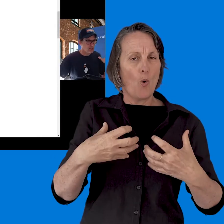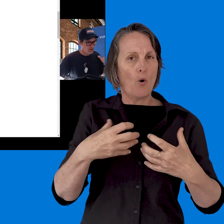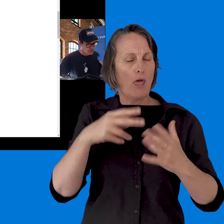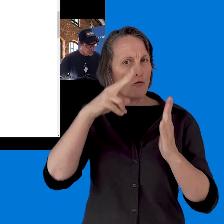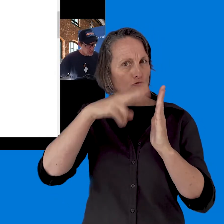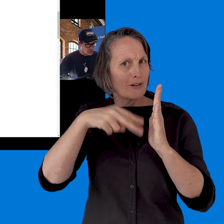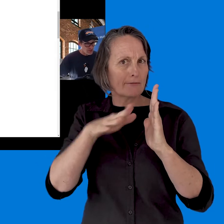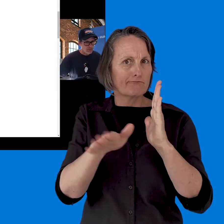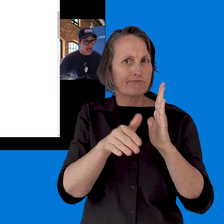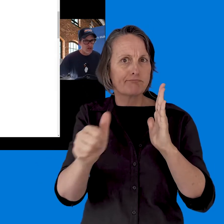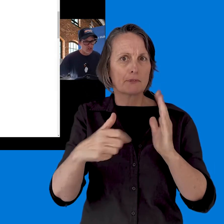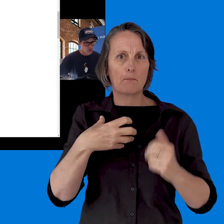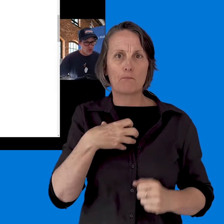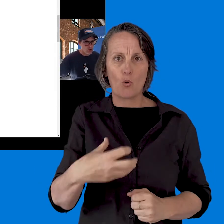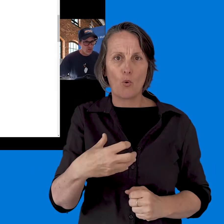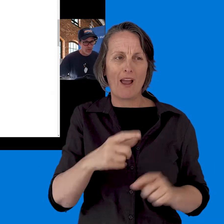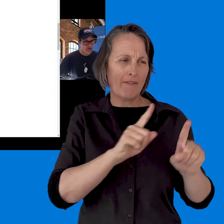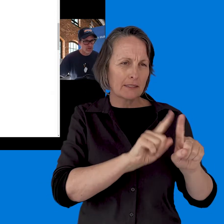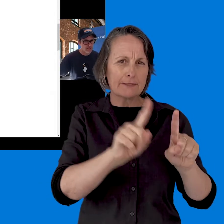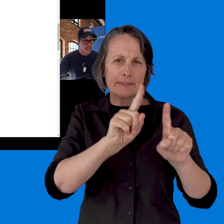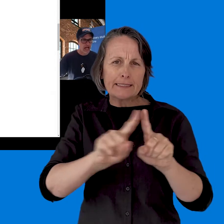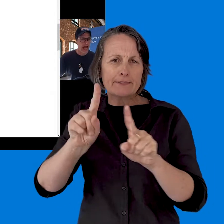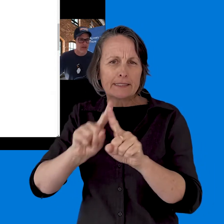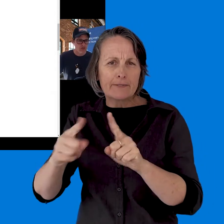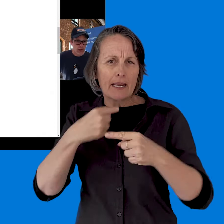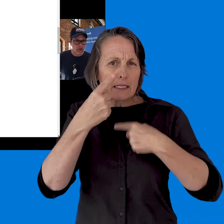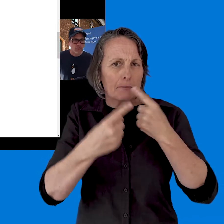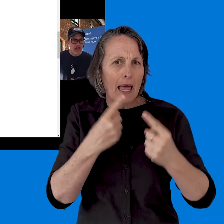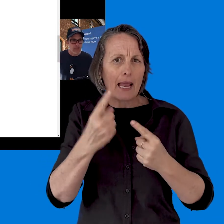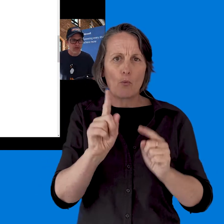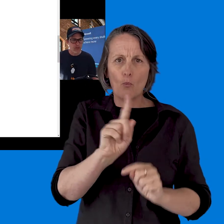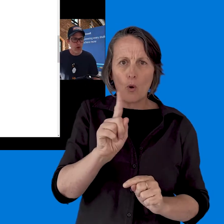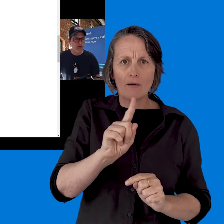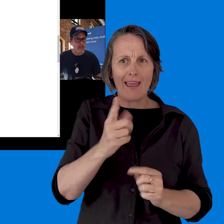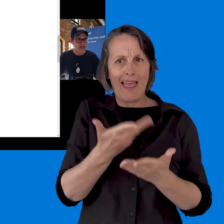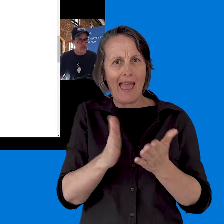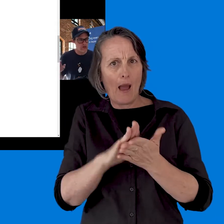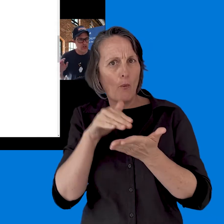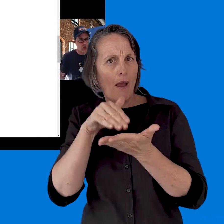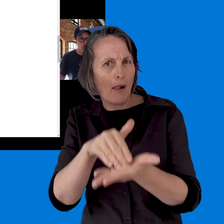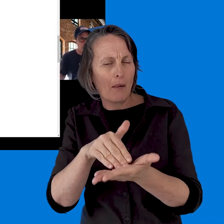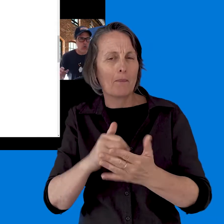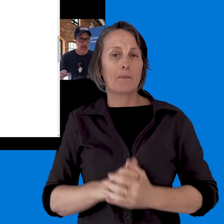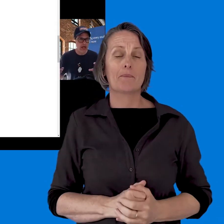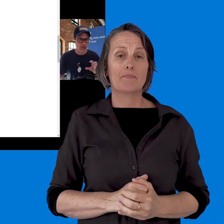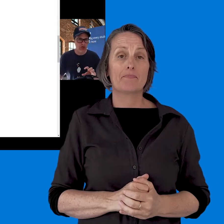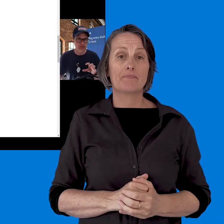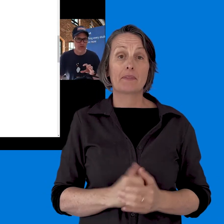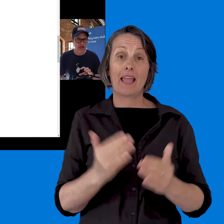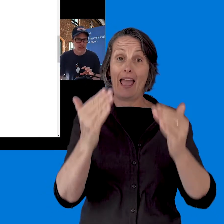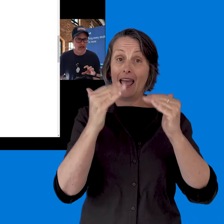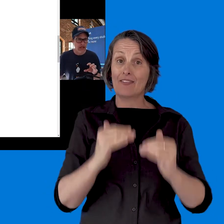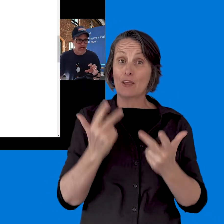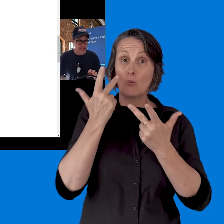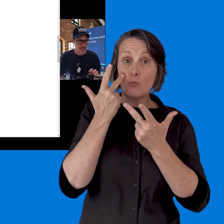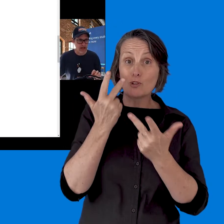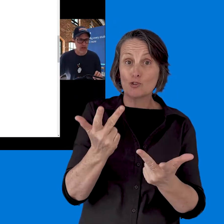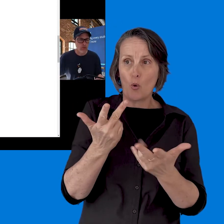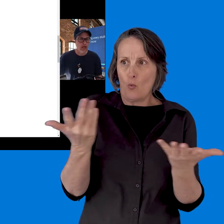It's got the features and it's also got the benefits as well. But then what we've done is we've shown you where immersive reader is available